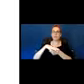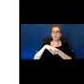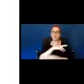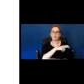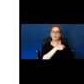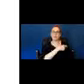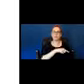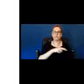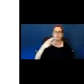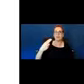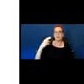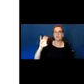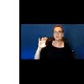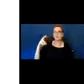from the hospital is 90%.